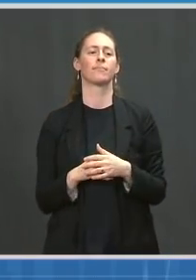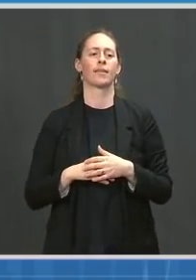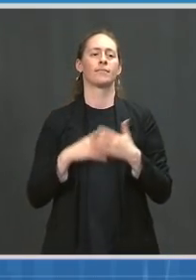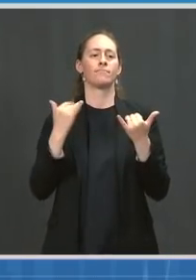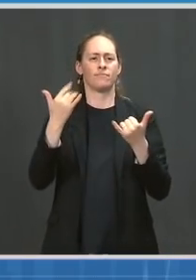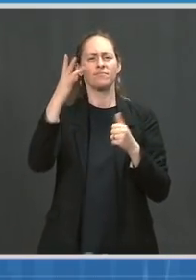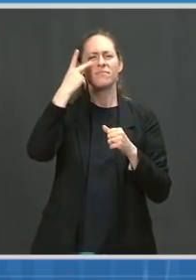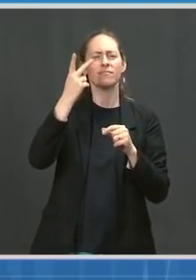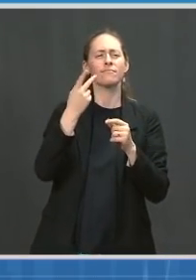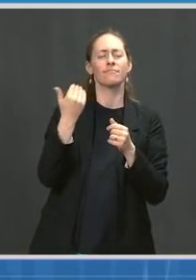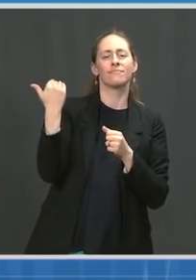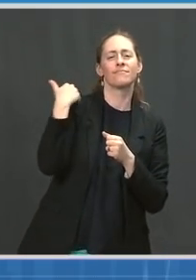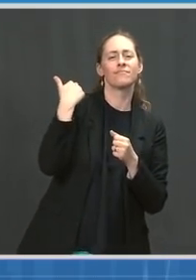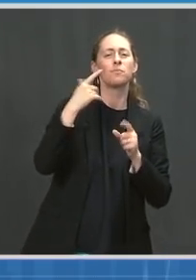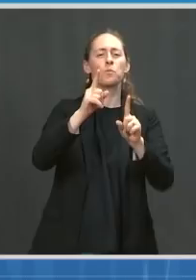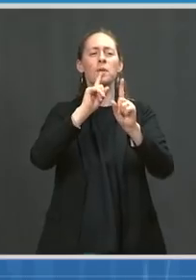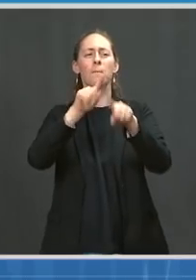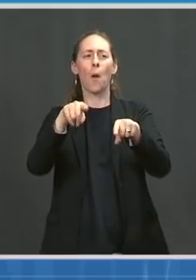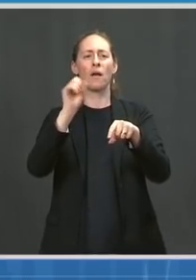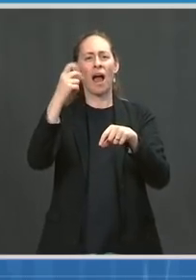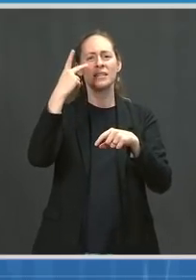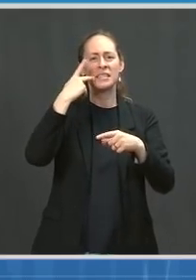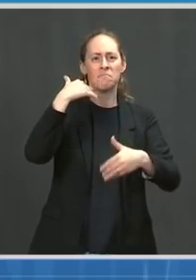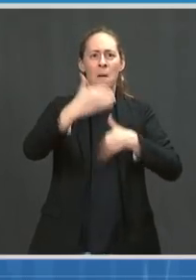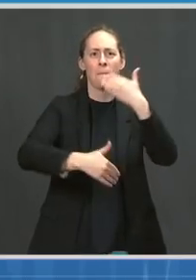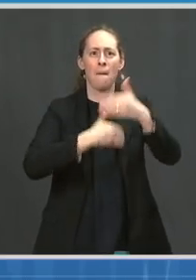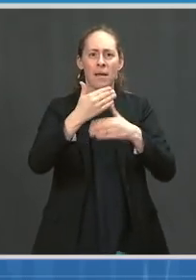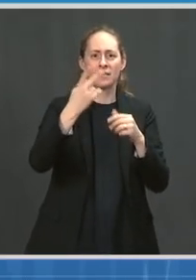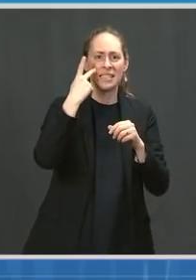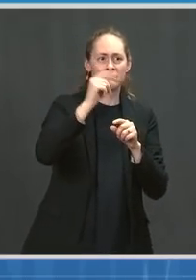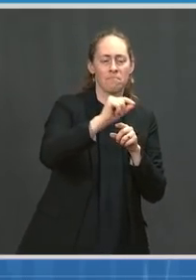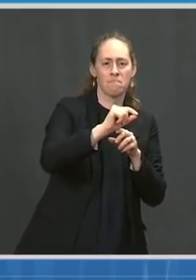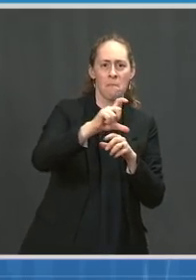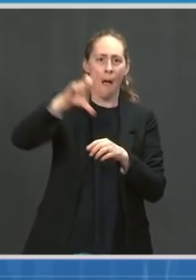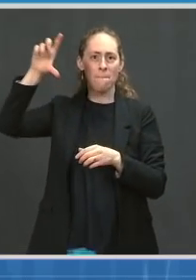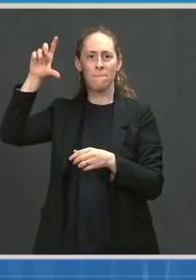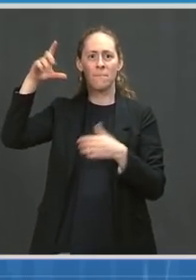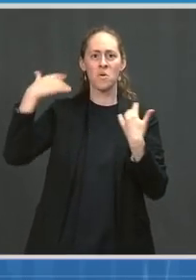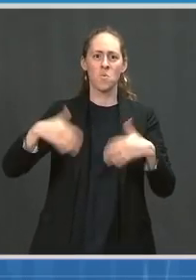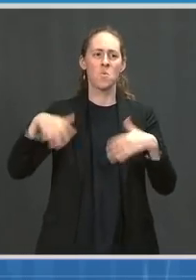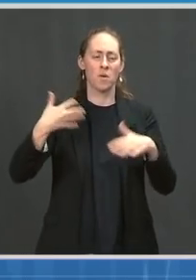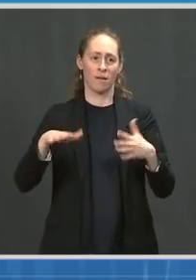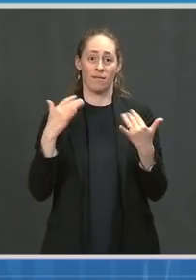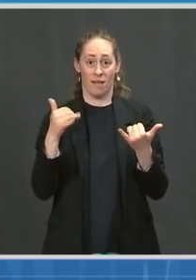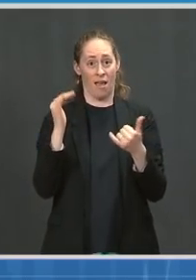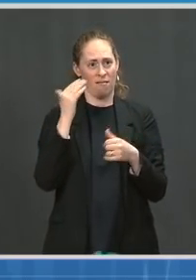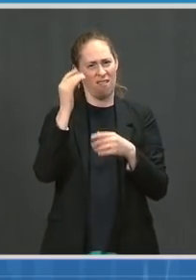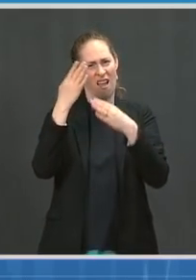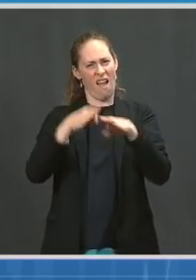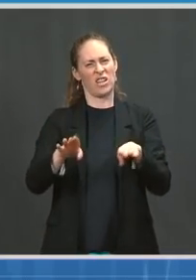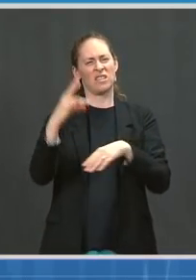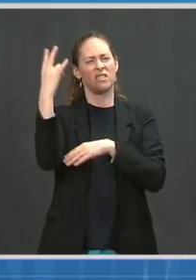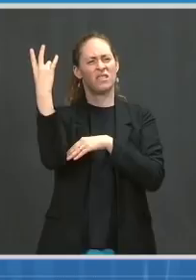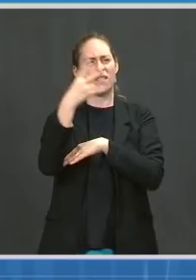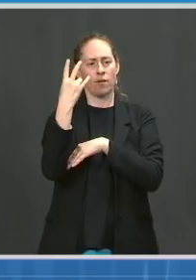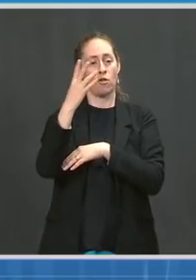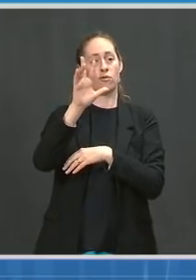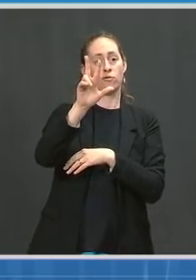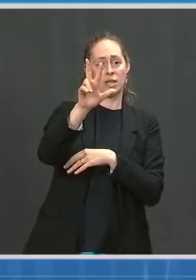our vaccination program is accelerating. Our current seven-day average is 3.3 million vaccinations per day.